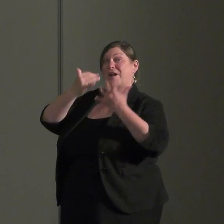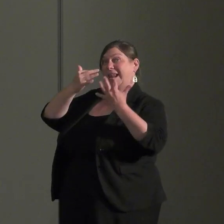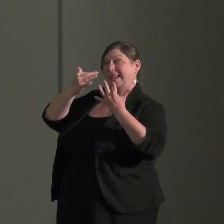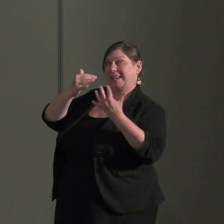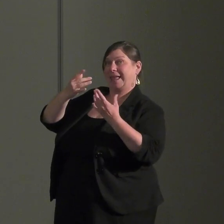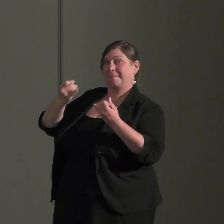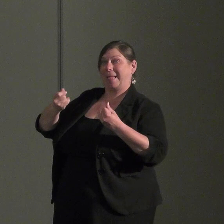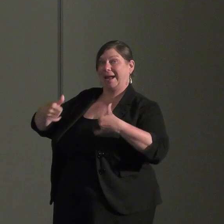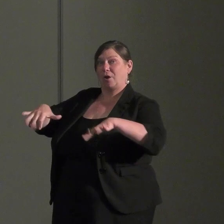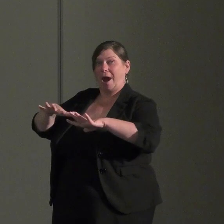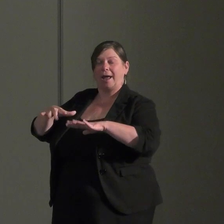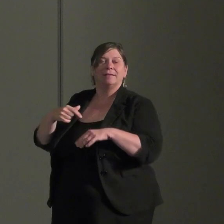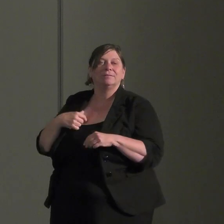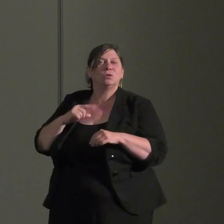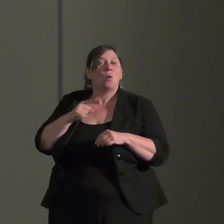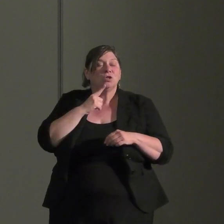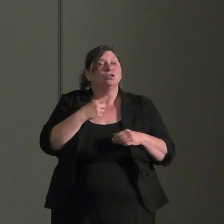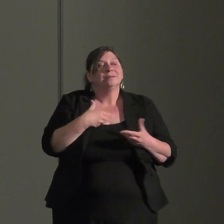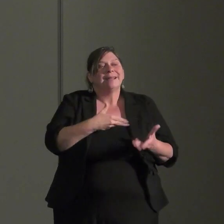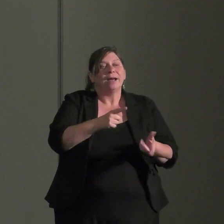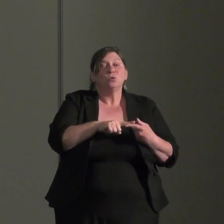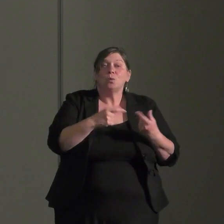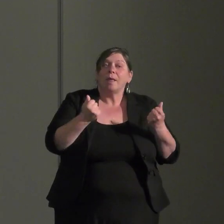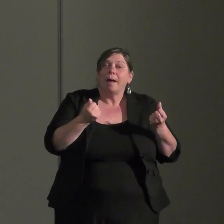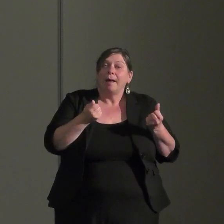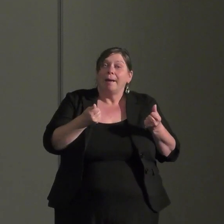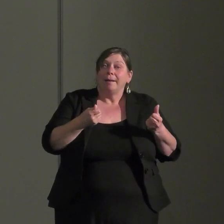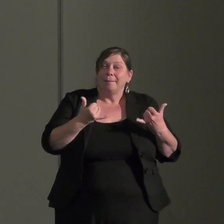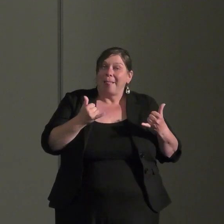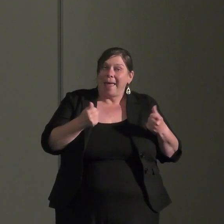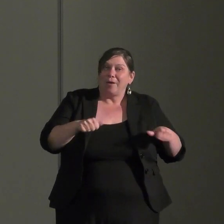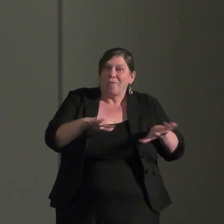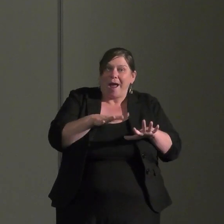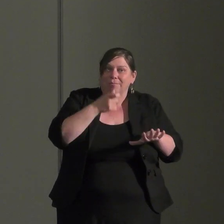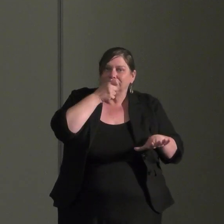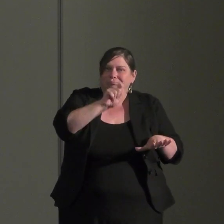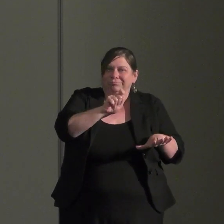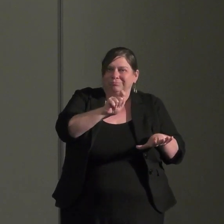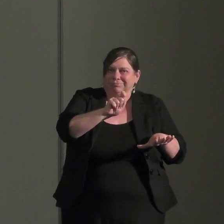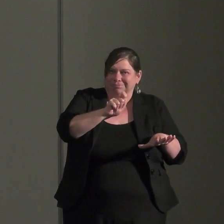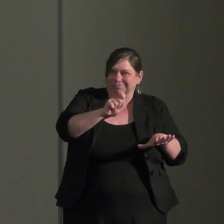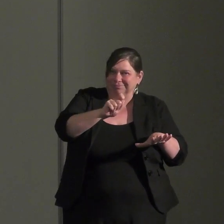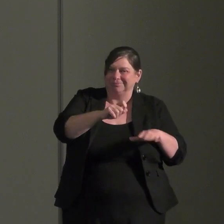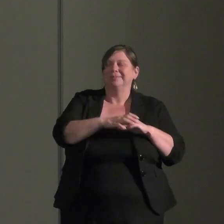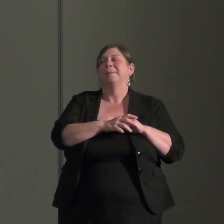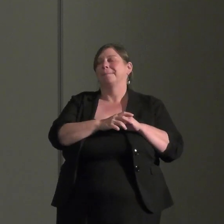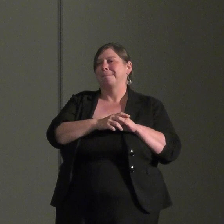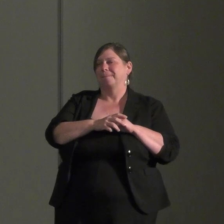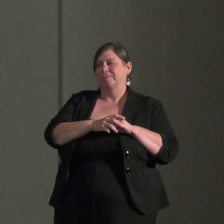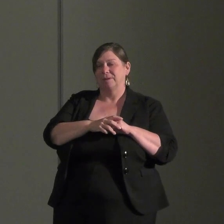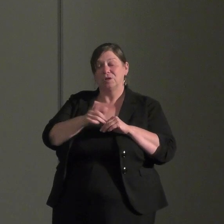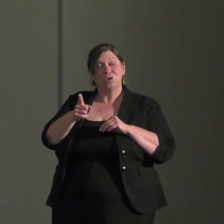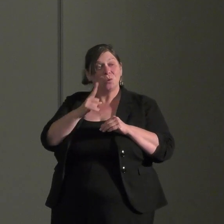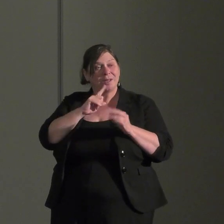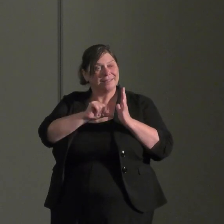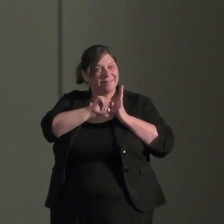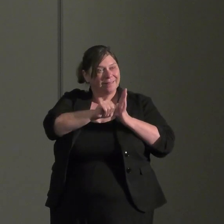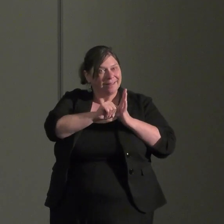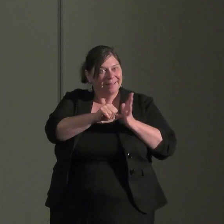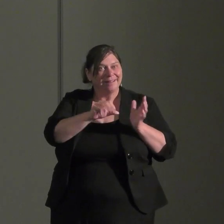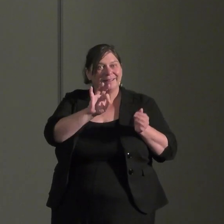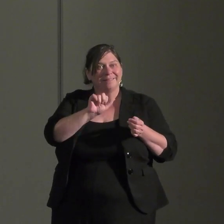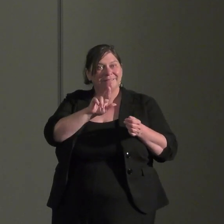Let's take them to the playground and have fun as a family. Do you get to feature that? I mean,